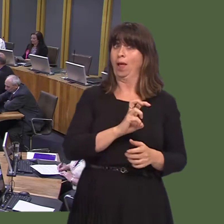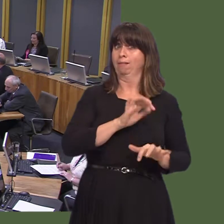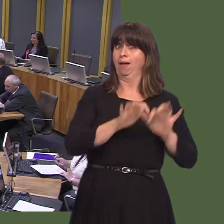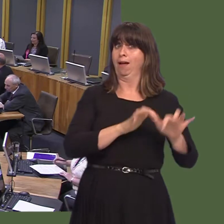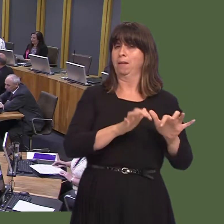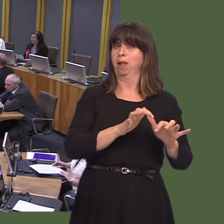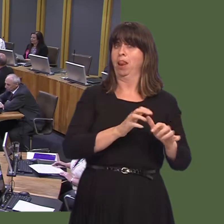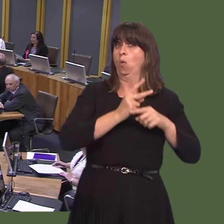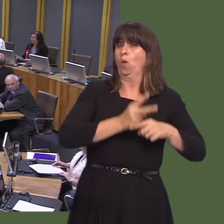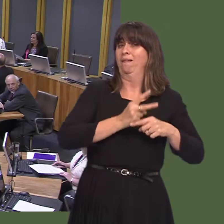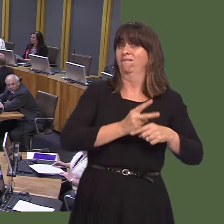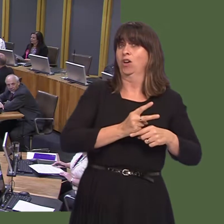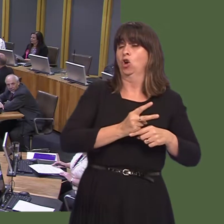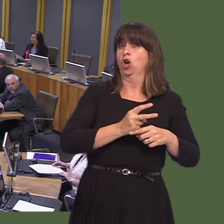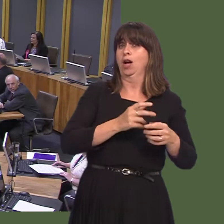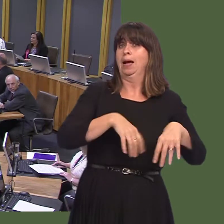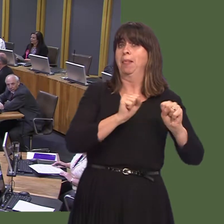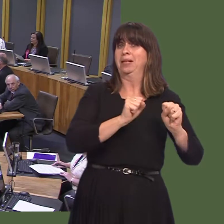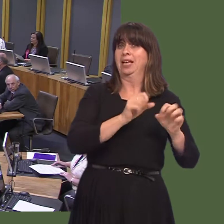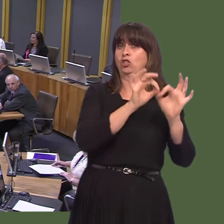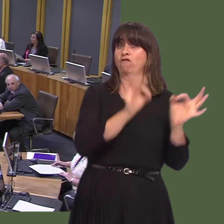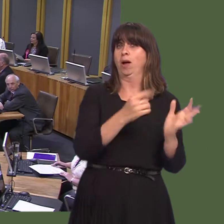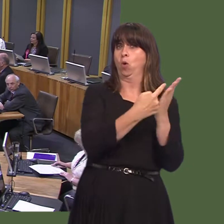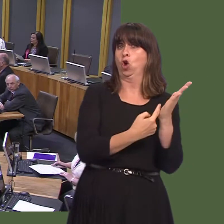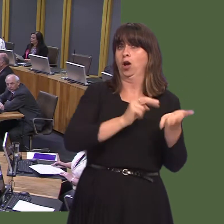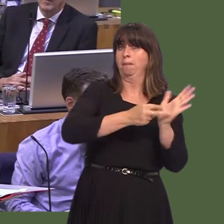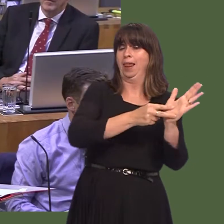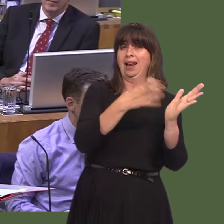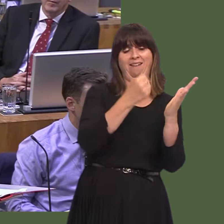welfare framework implementation plan sets out our priorities for animal health and welfare,